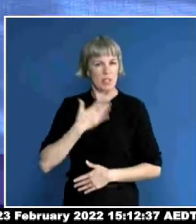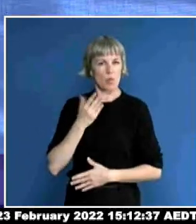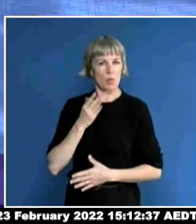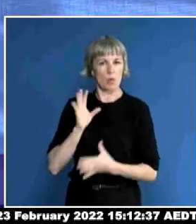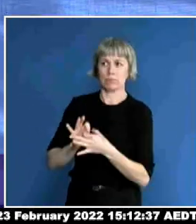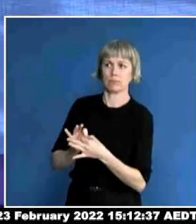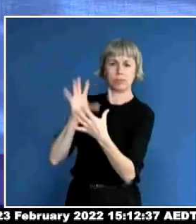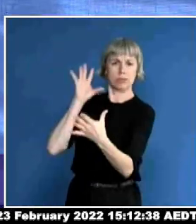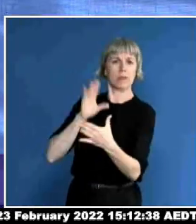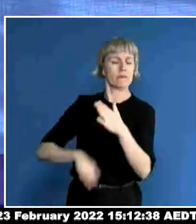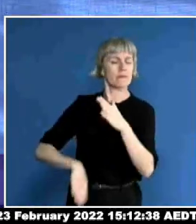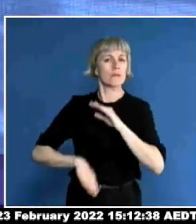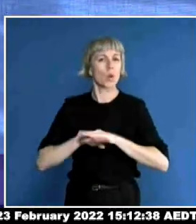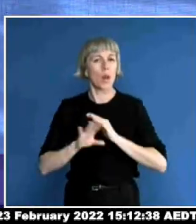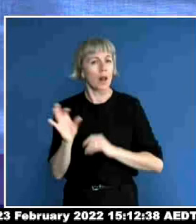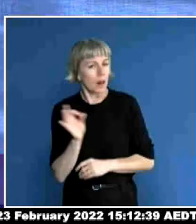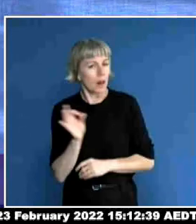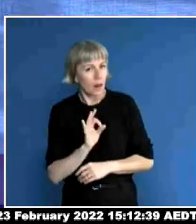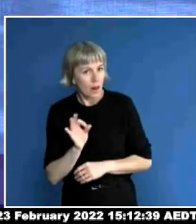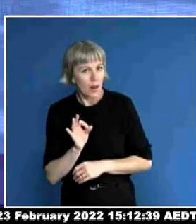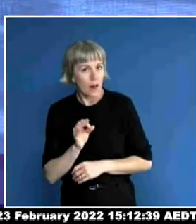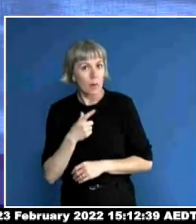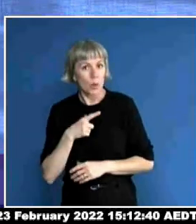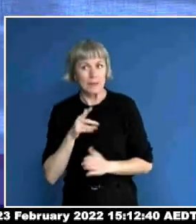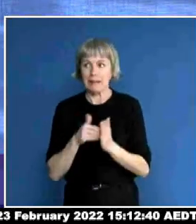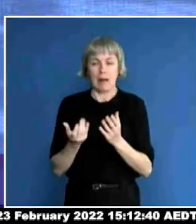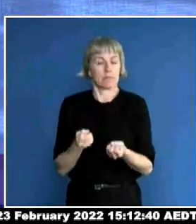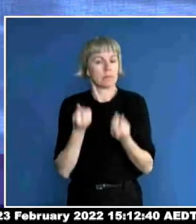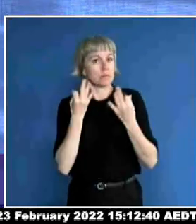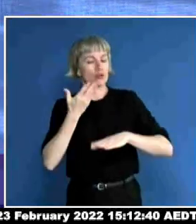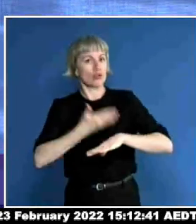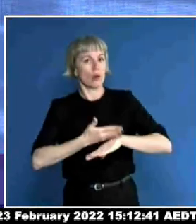unemployed. You received a response to that request.